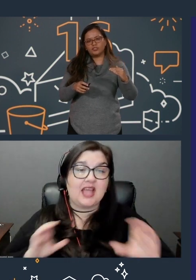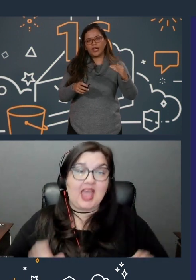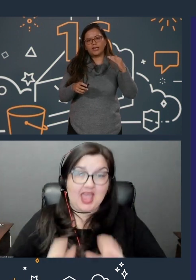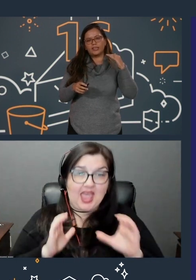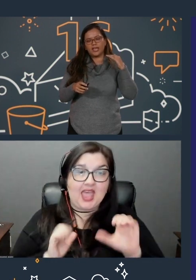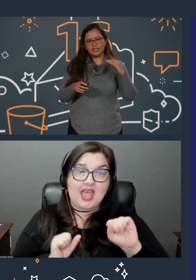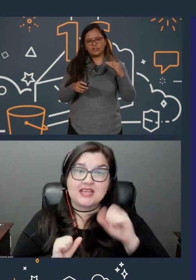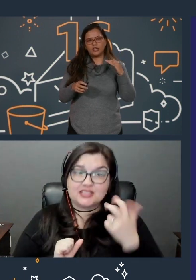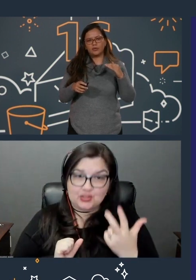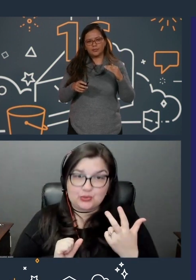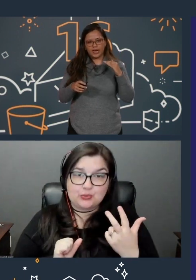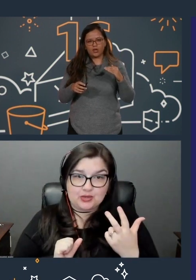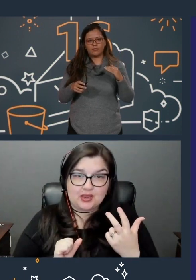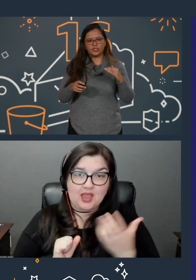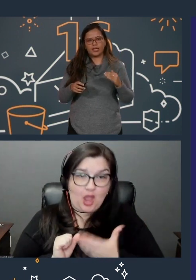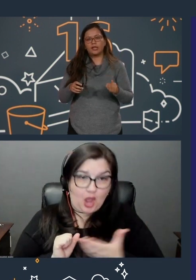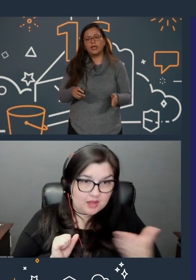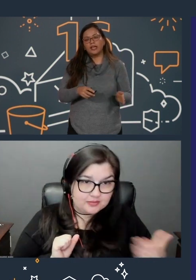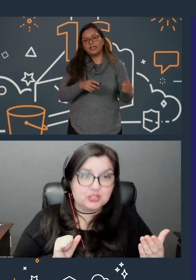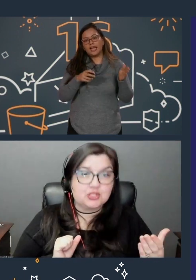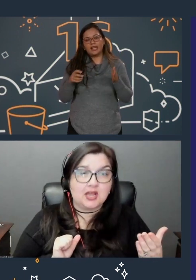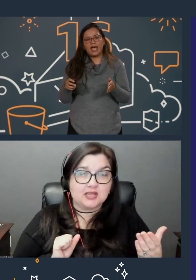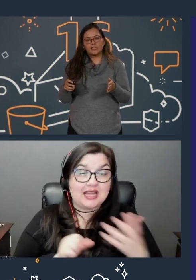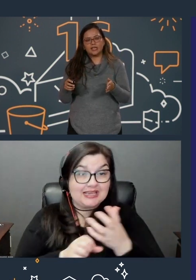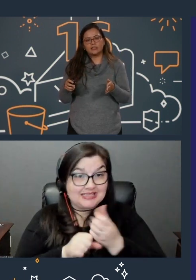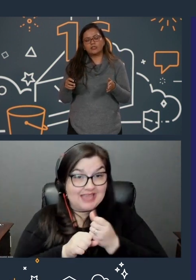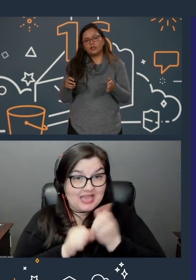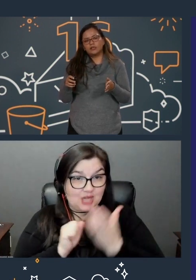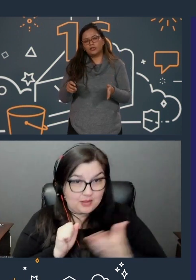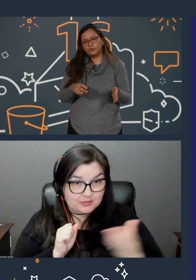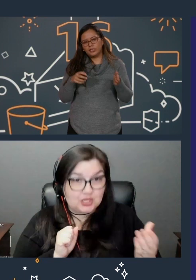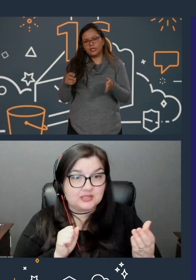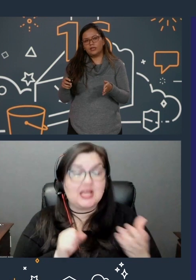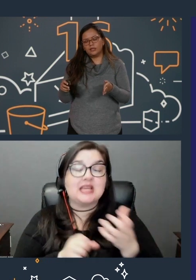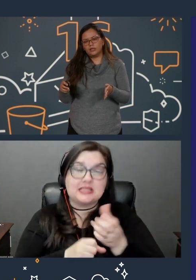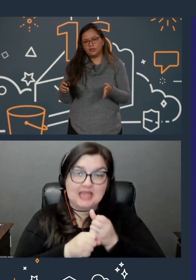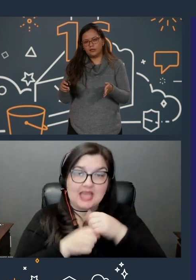and the S3 get object get access to the resource.